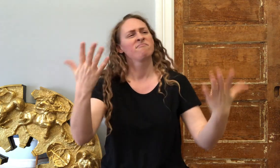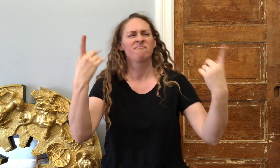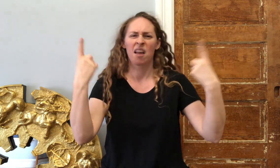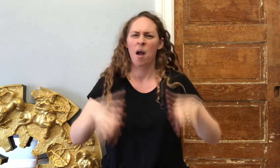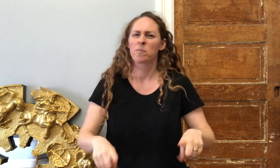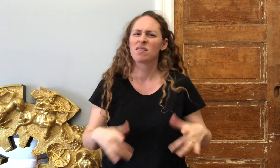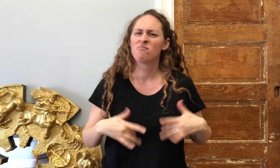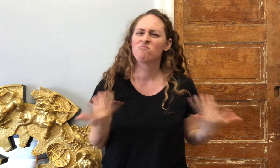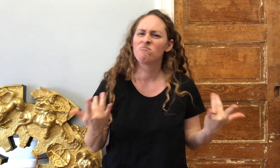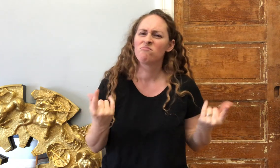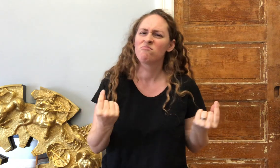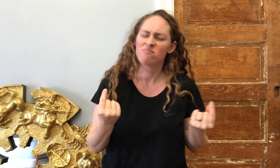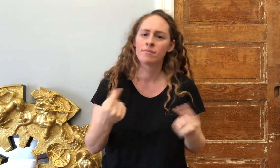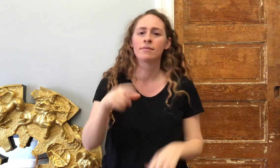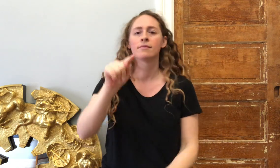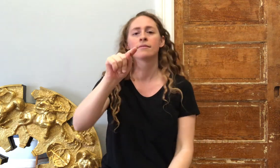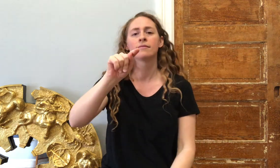So, here is what happened.